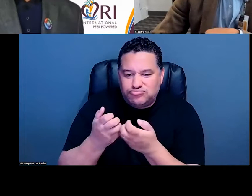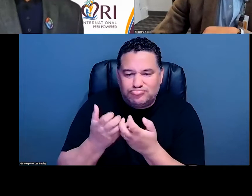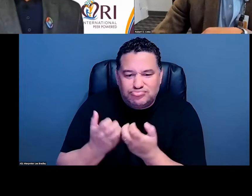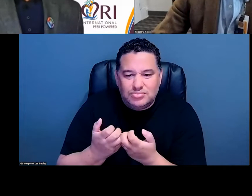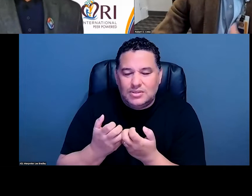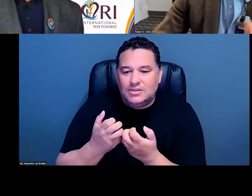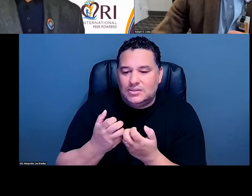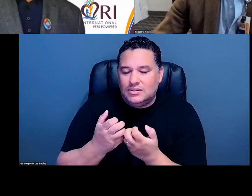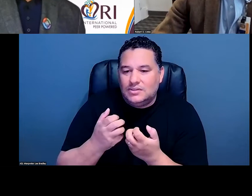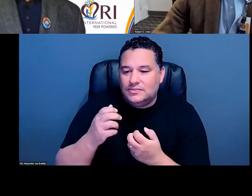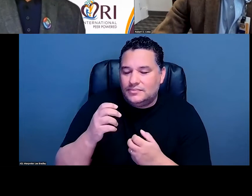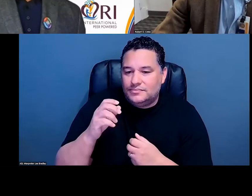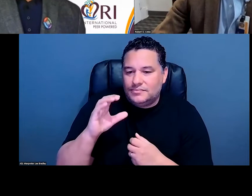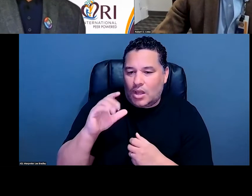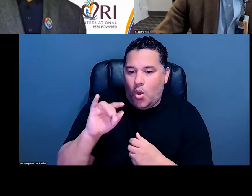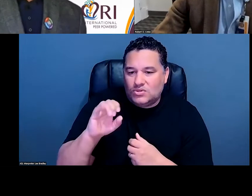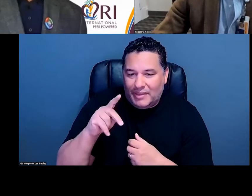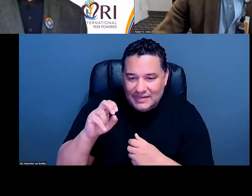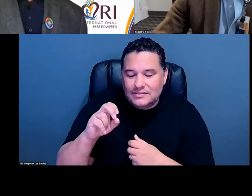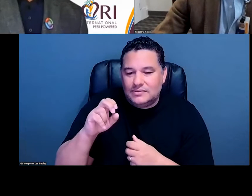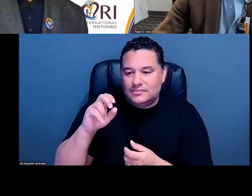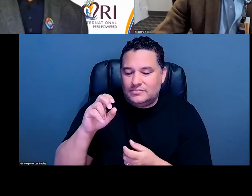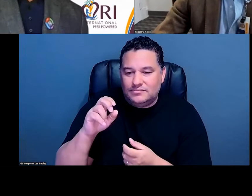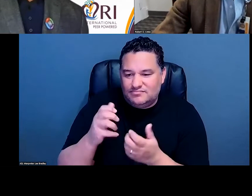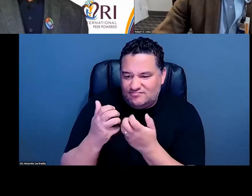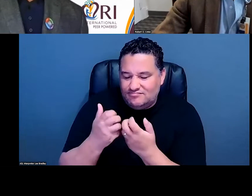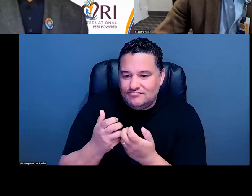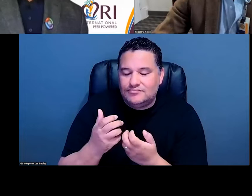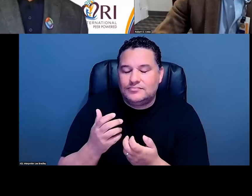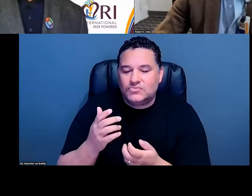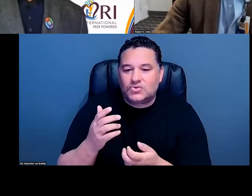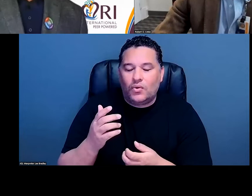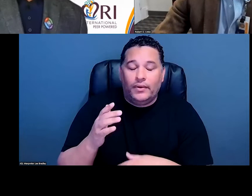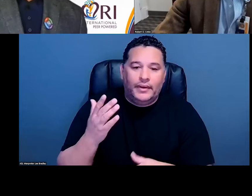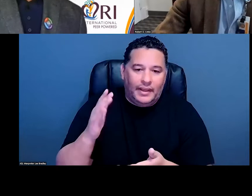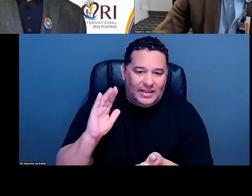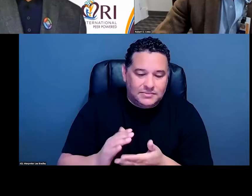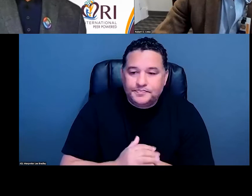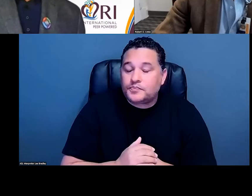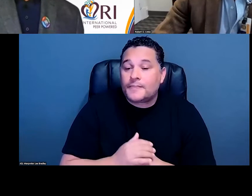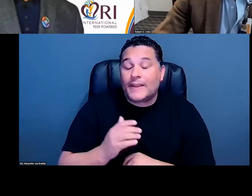, THE, ENZYMES TO BREAK CLOZ APINE DOWN TO GET RAMPED UP. ONE OF